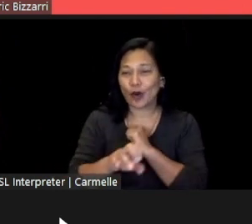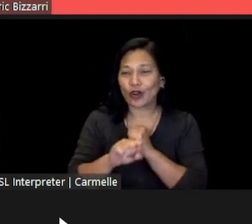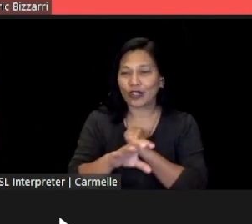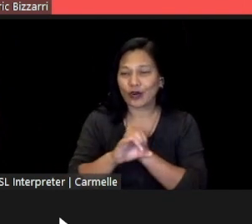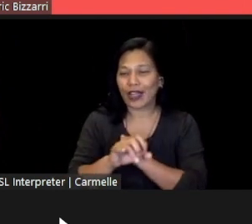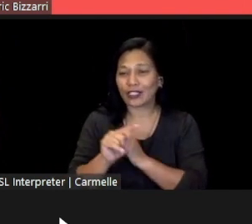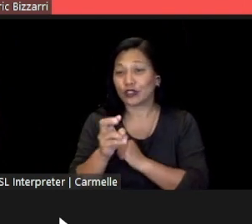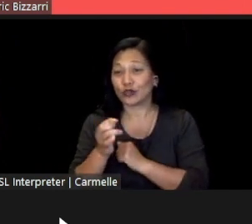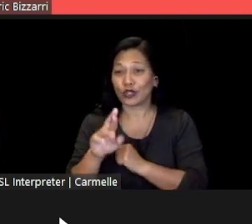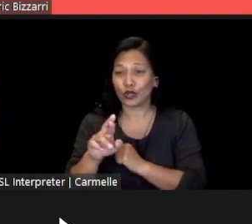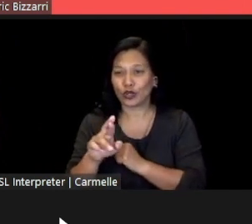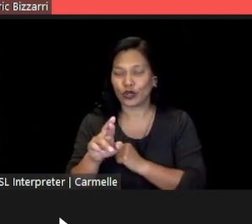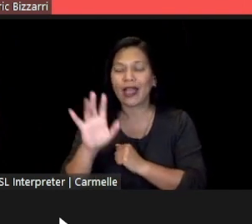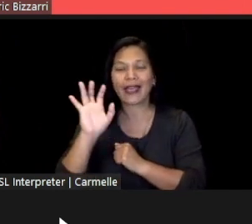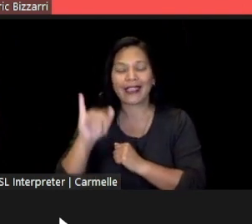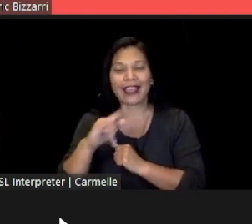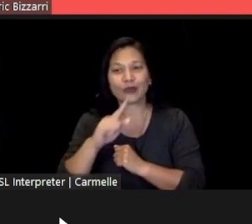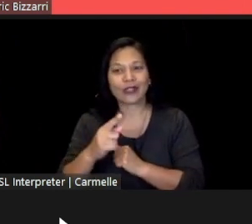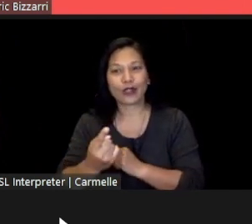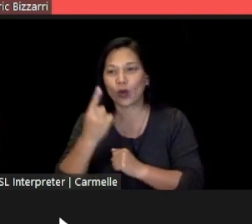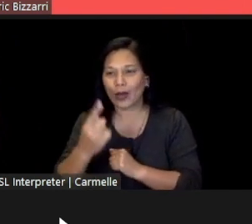So this is the big gatekeeping function in this program.